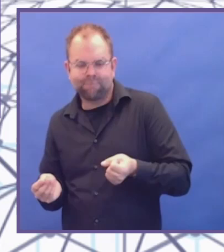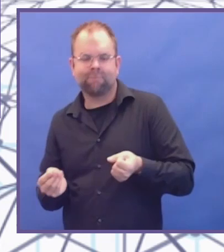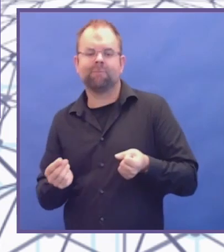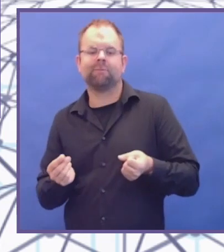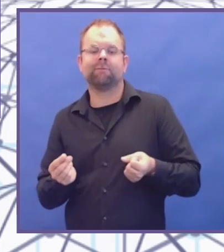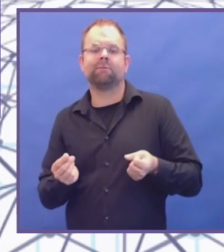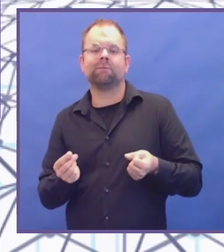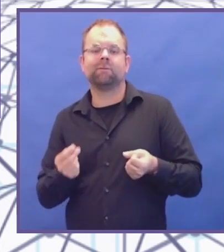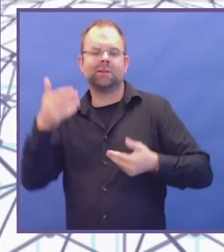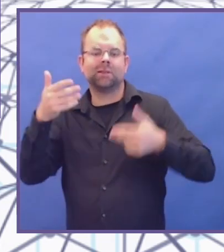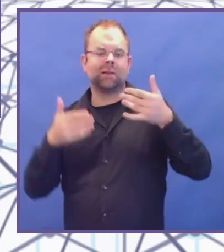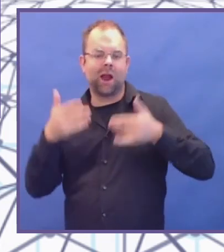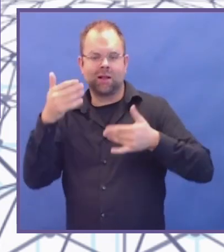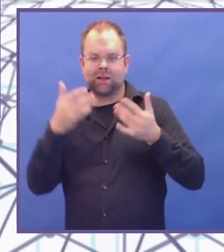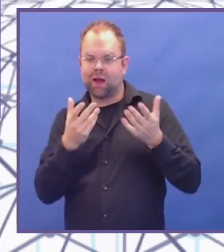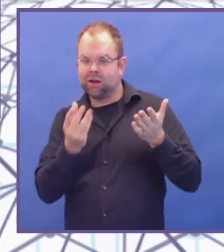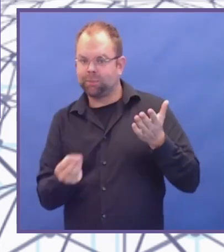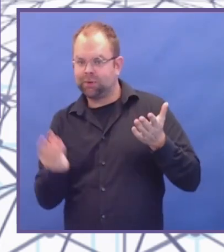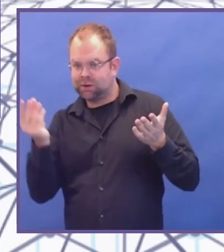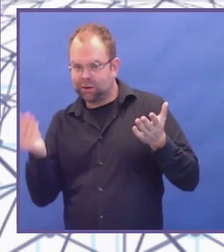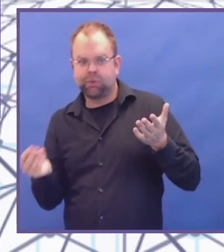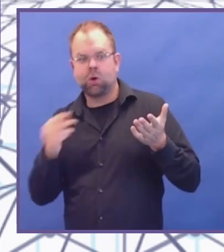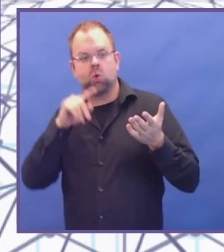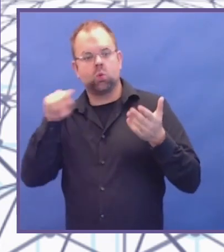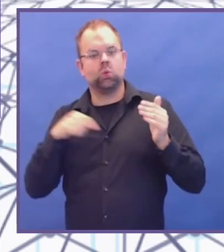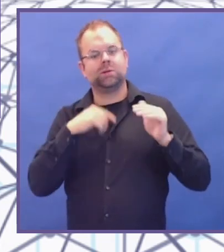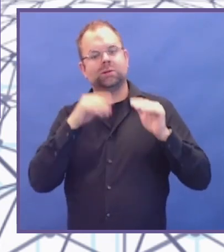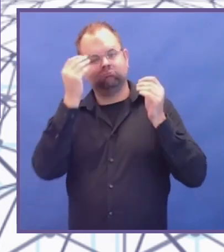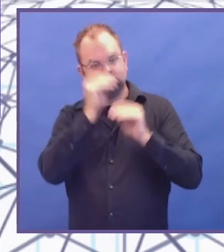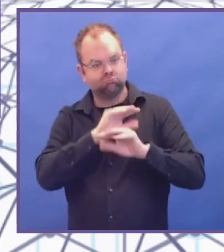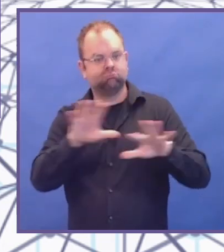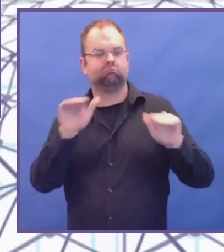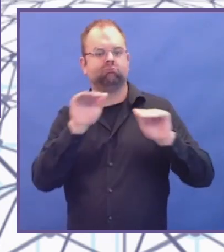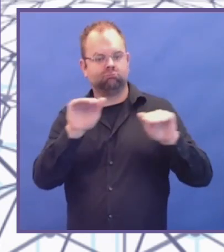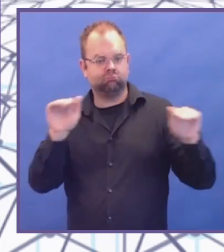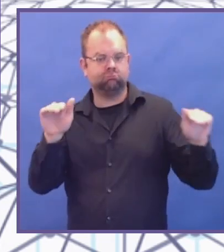conceptual understanding of disability, inclusion and assistive technology.